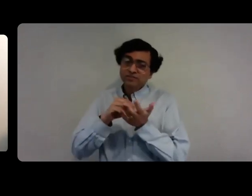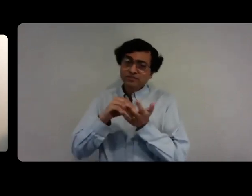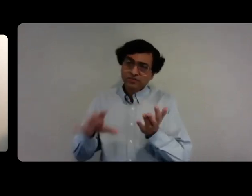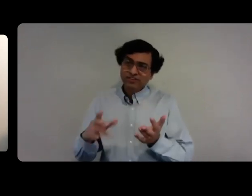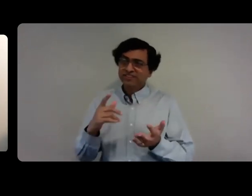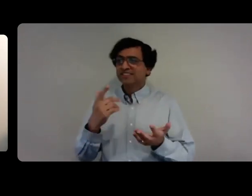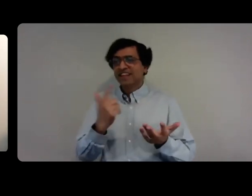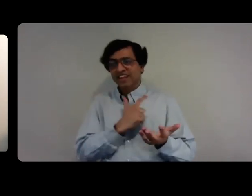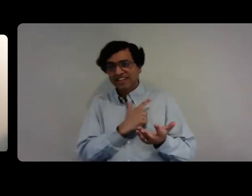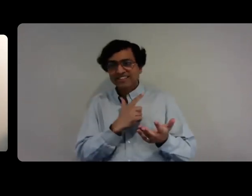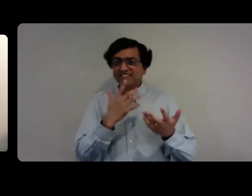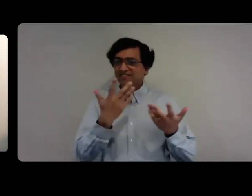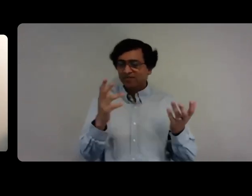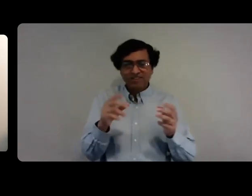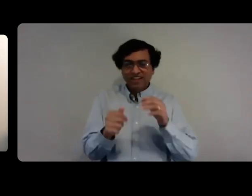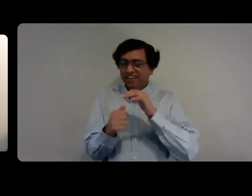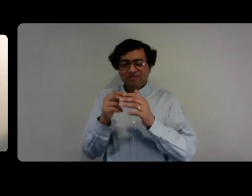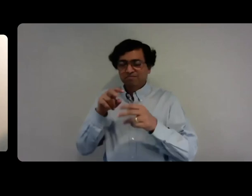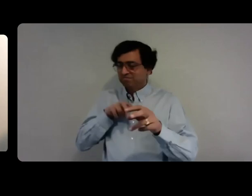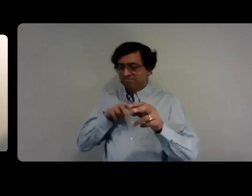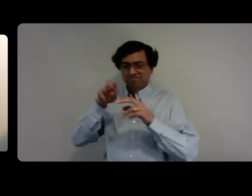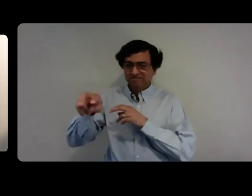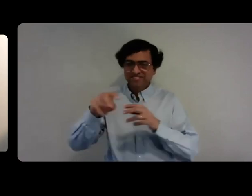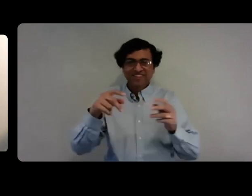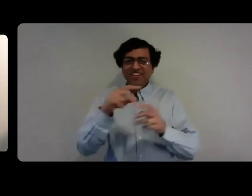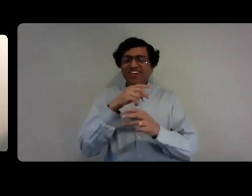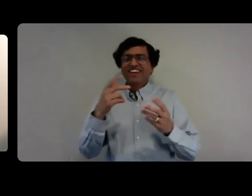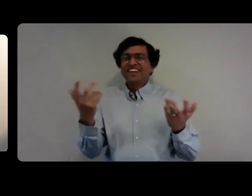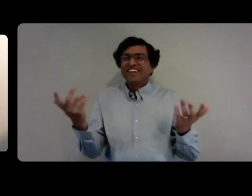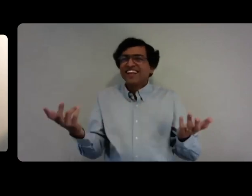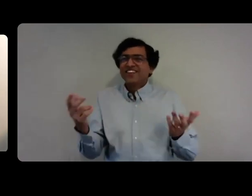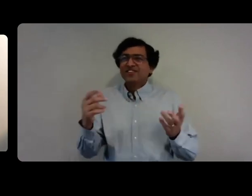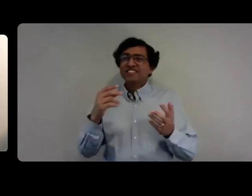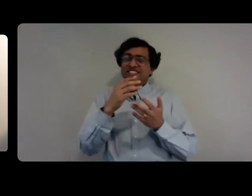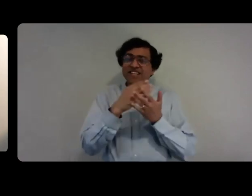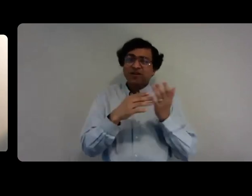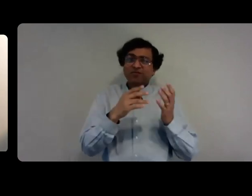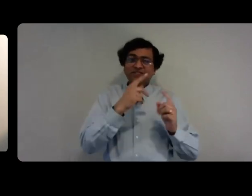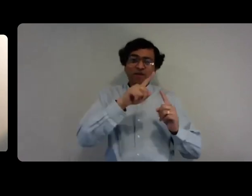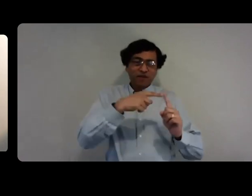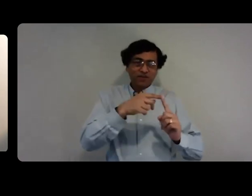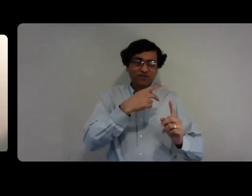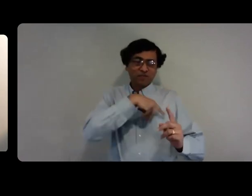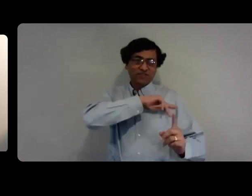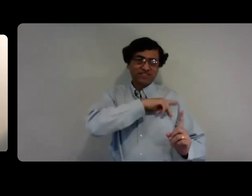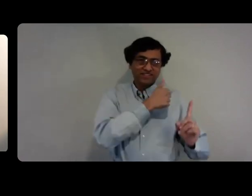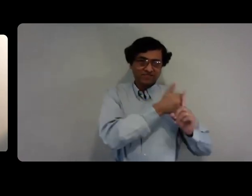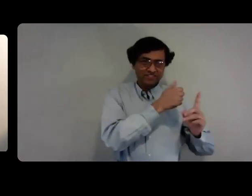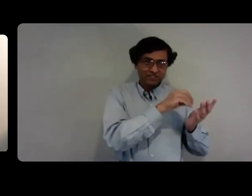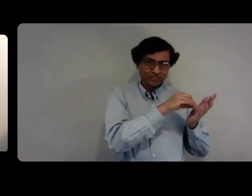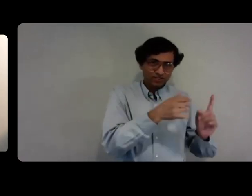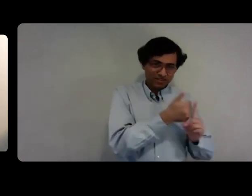Sure. But students can sometimes be a little lackadaisical, shall we say.